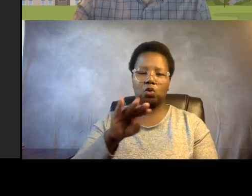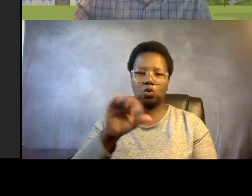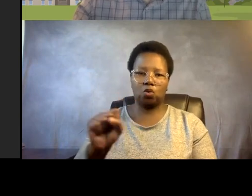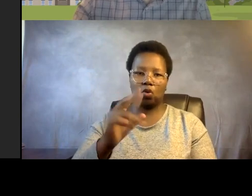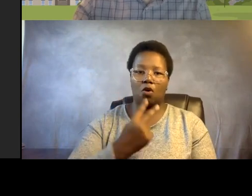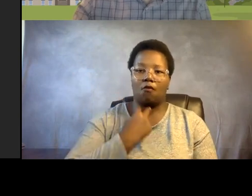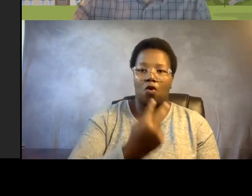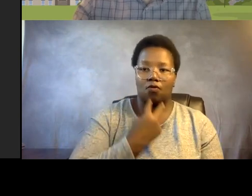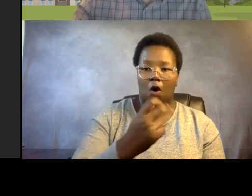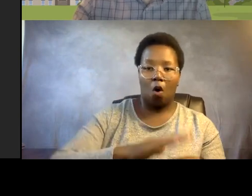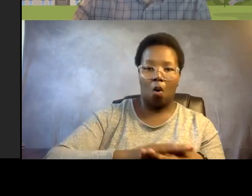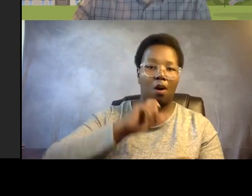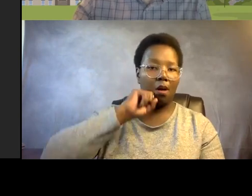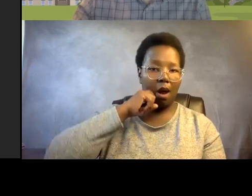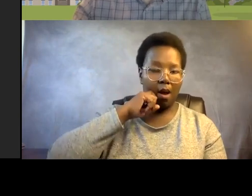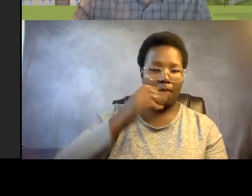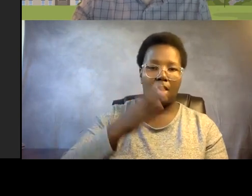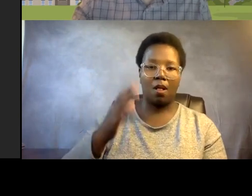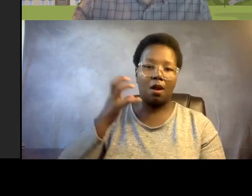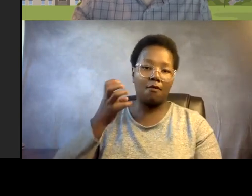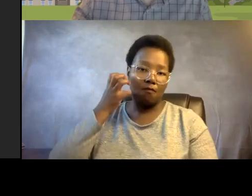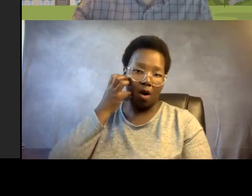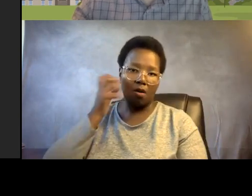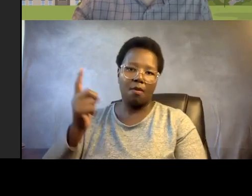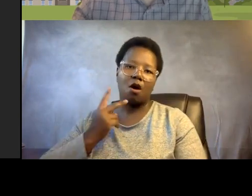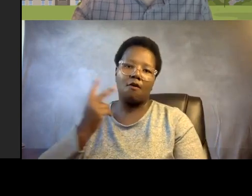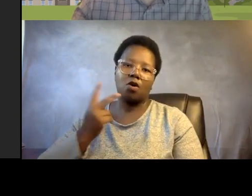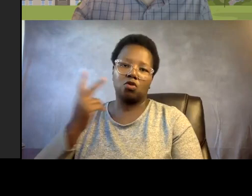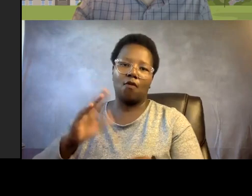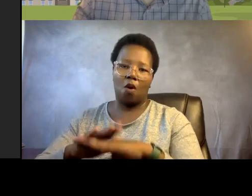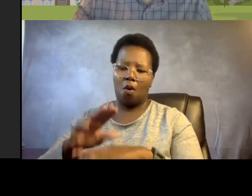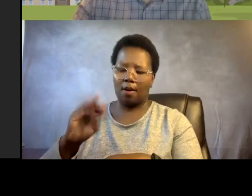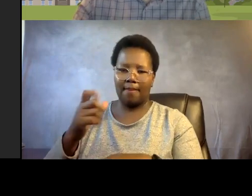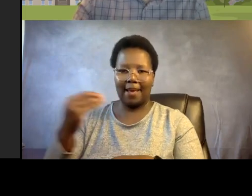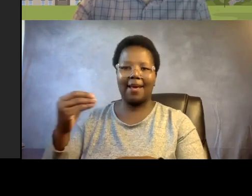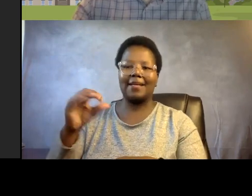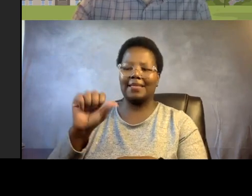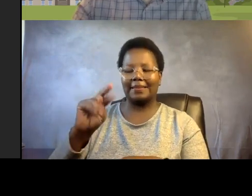some mobile testing on common browsers, almost always is going to identify the vast majority of